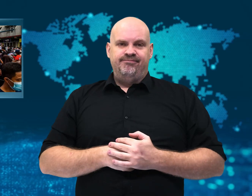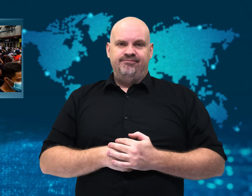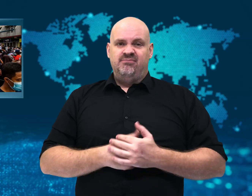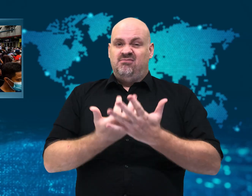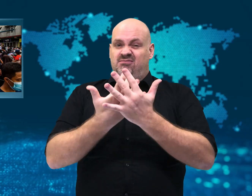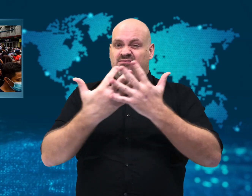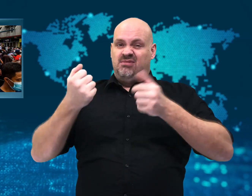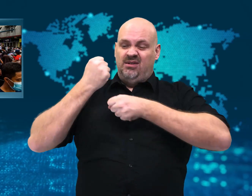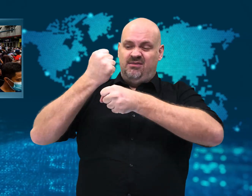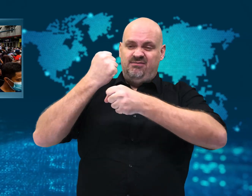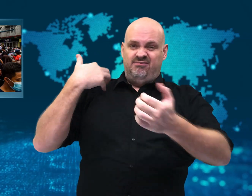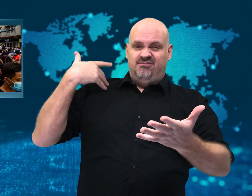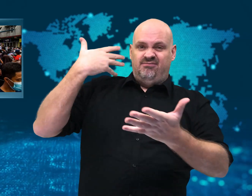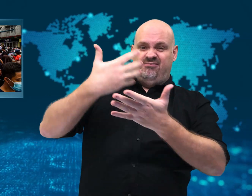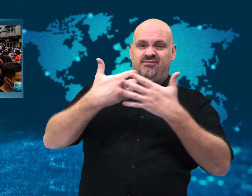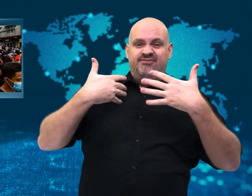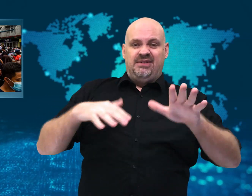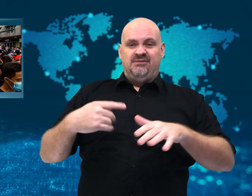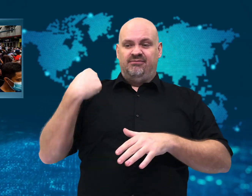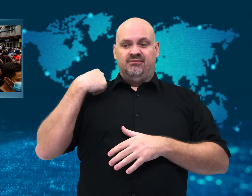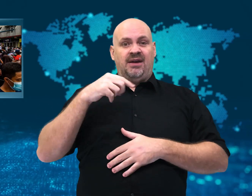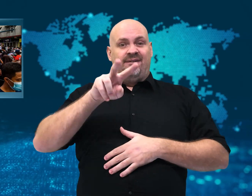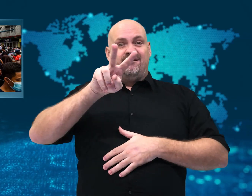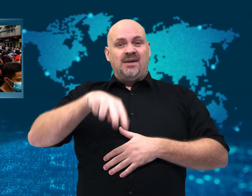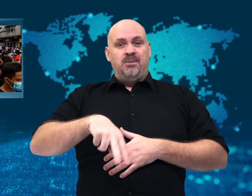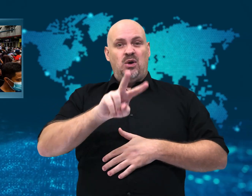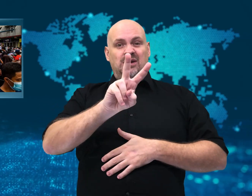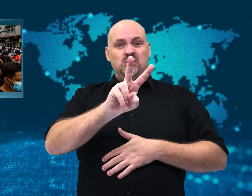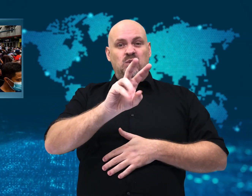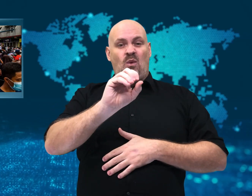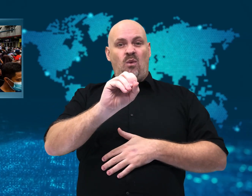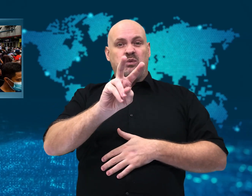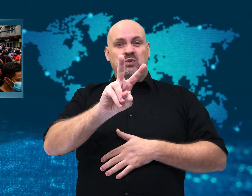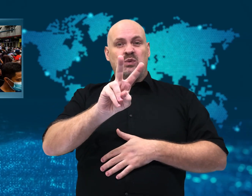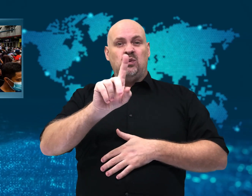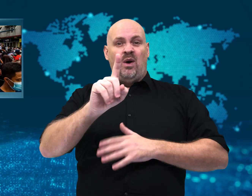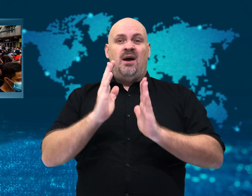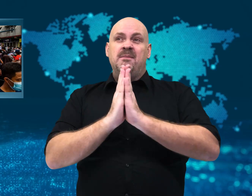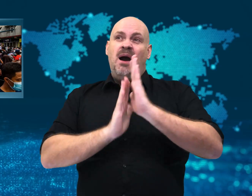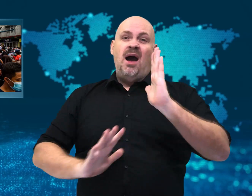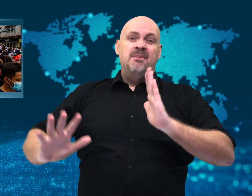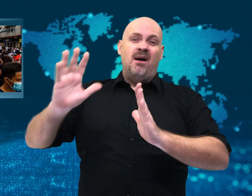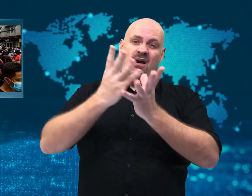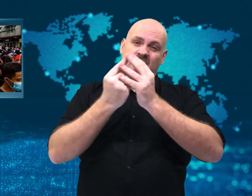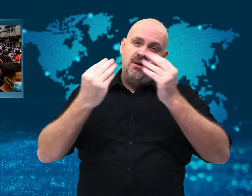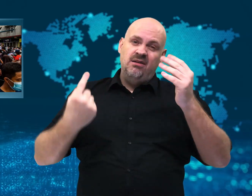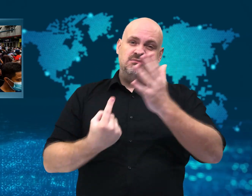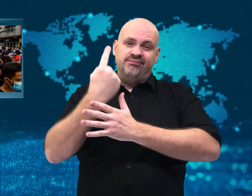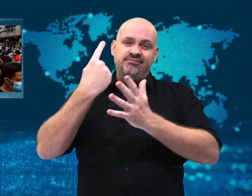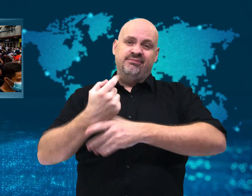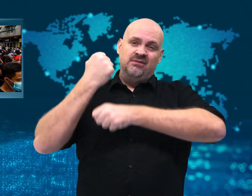Several protests opposing the overthrow of the country’s elected